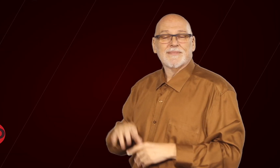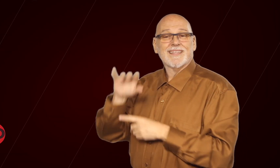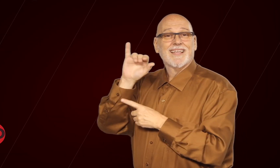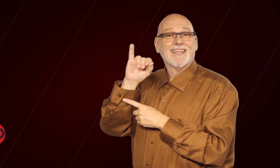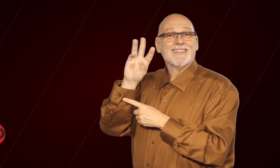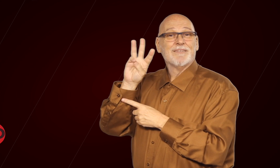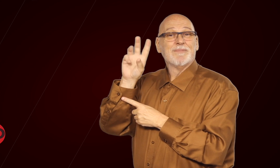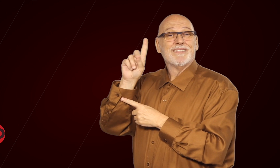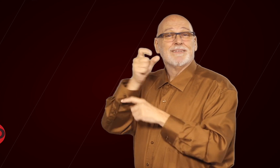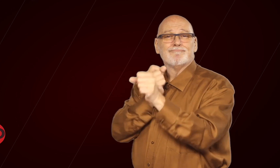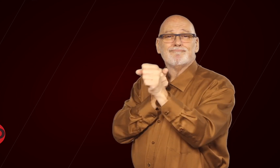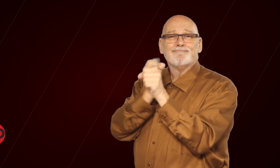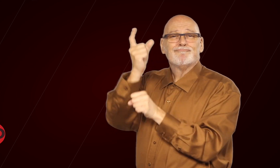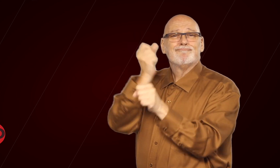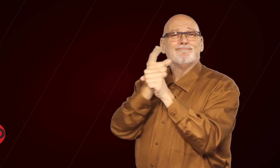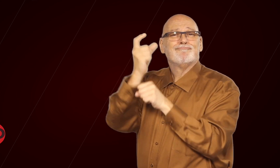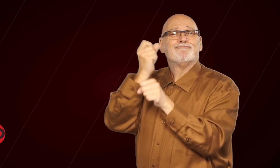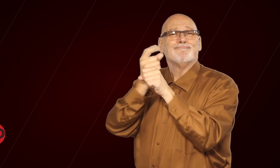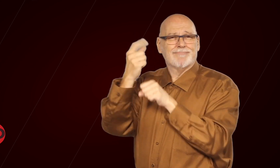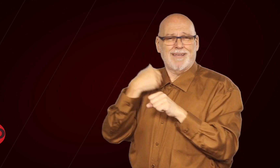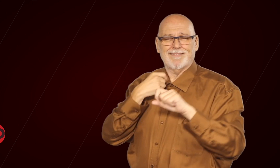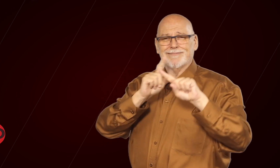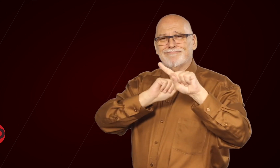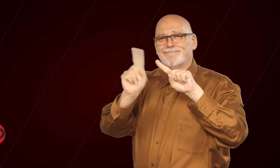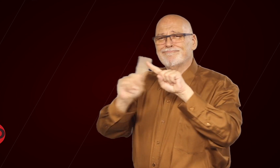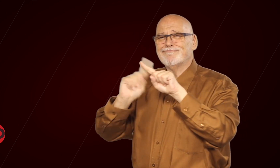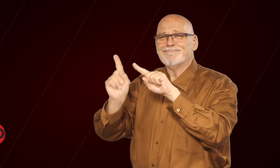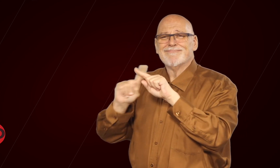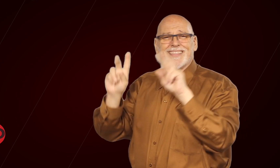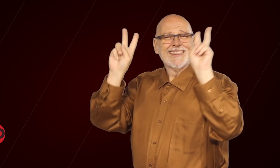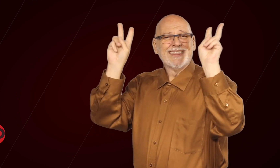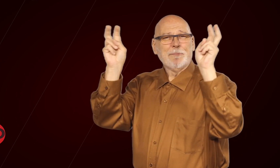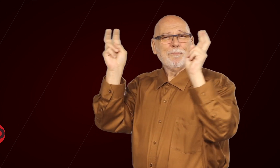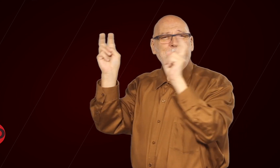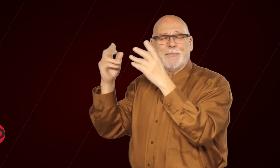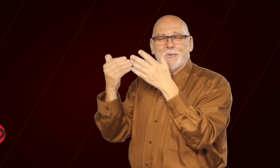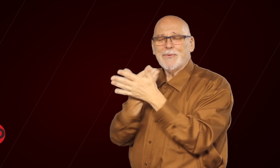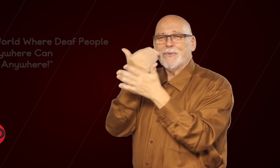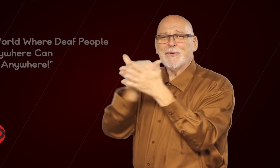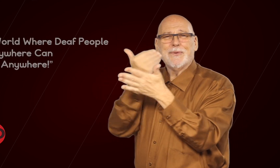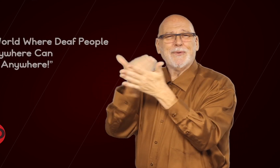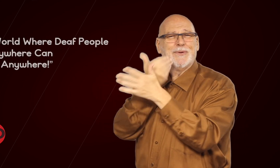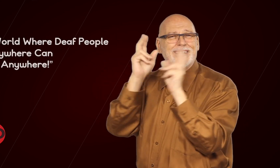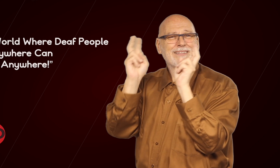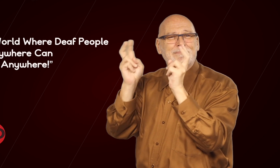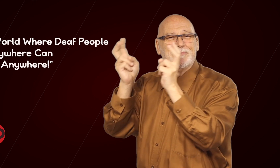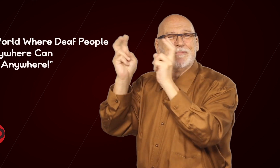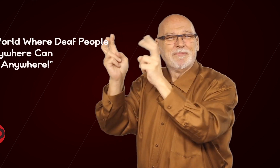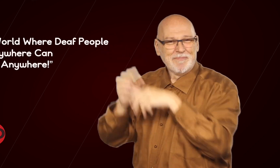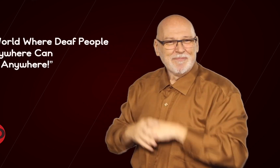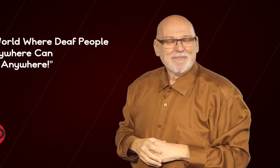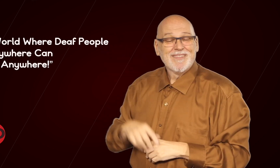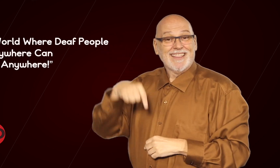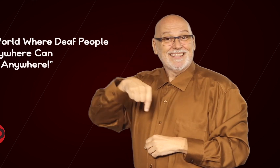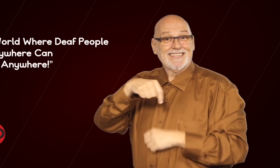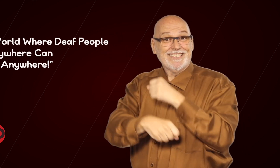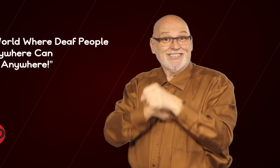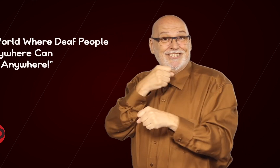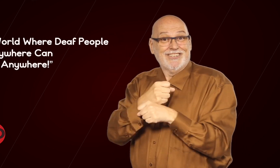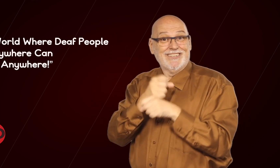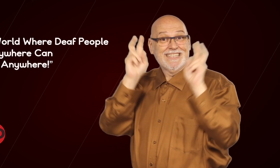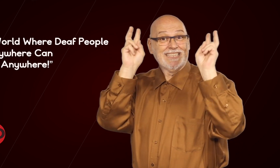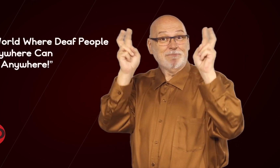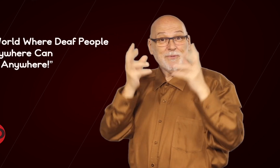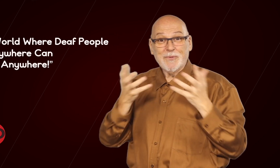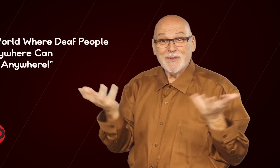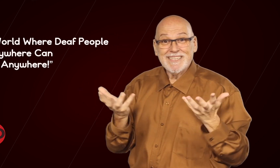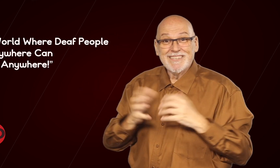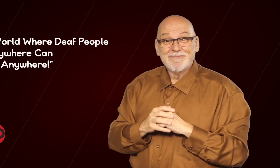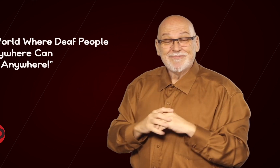[ANSELMO]: Each International week of Deaf People has a new theme.